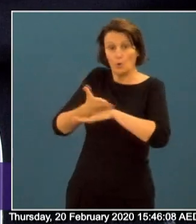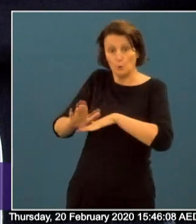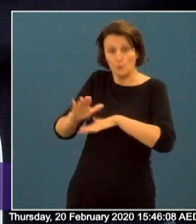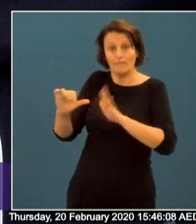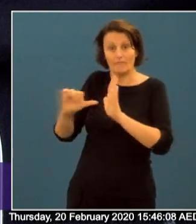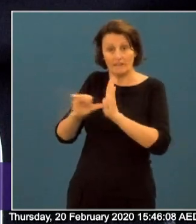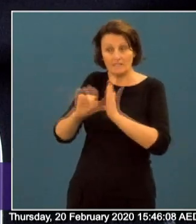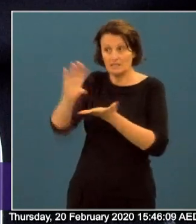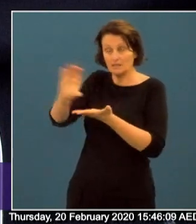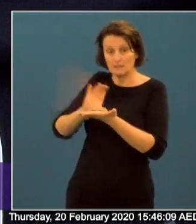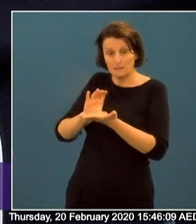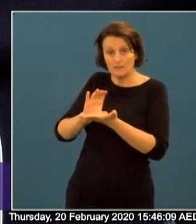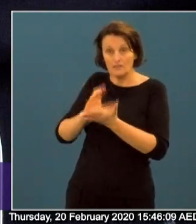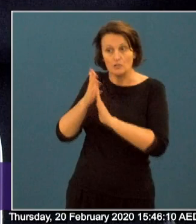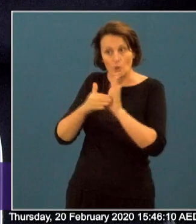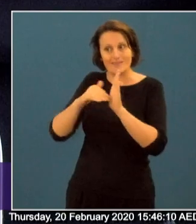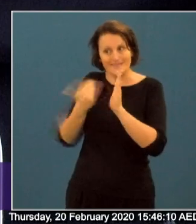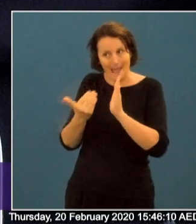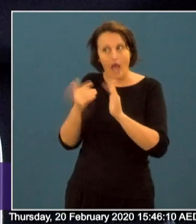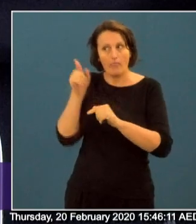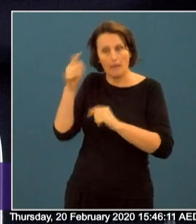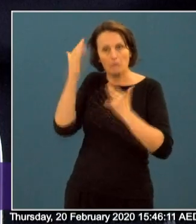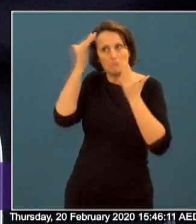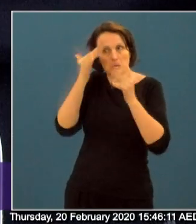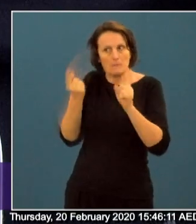And we won't make changes unless there is that dedicated funding.